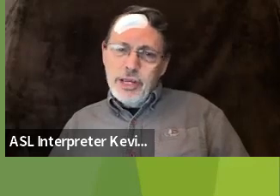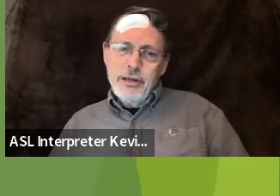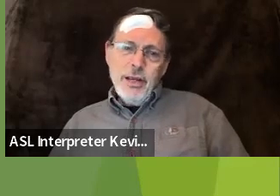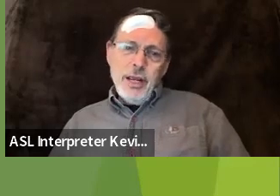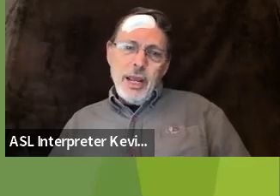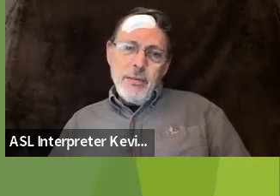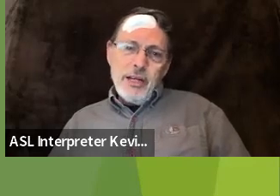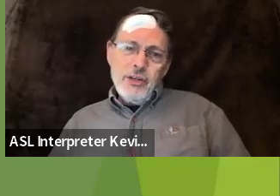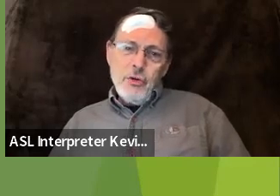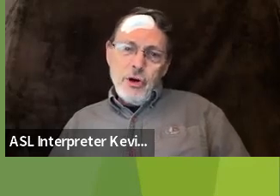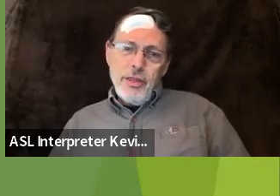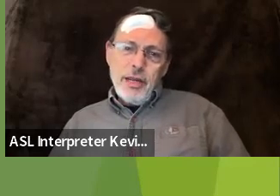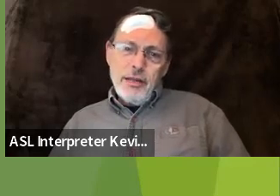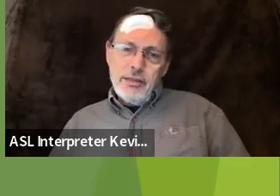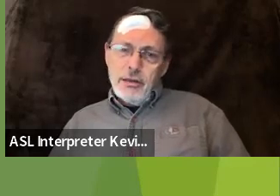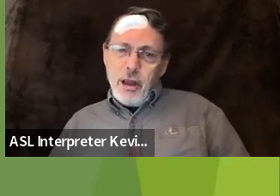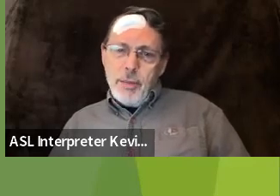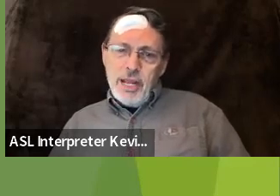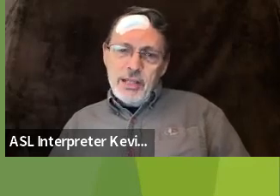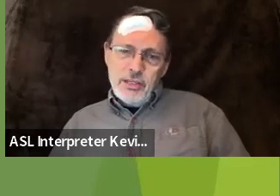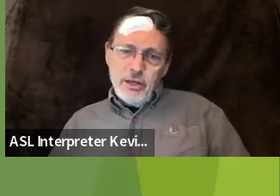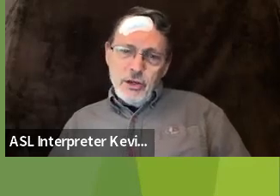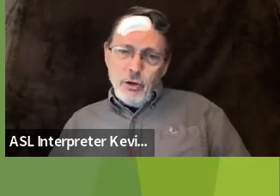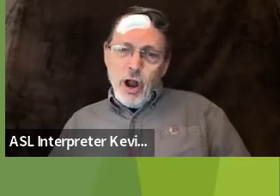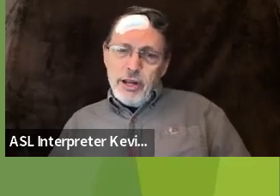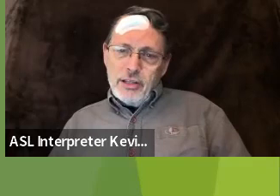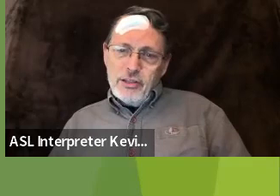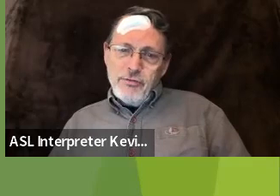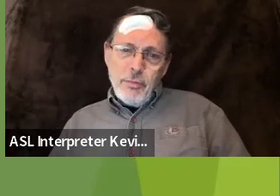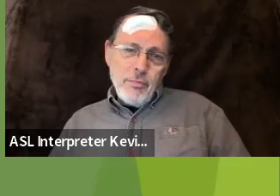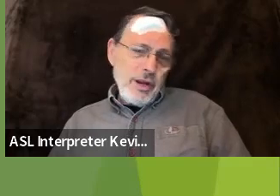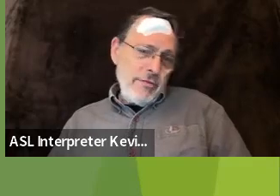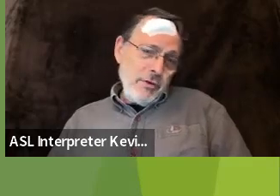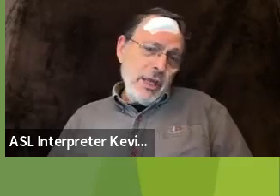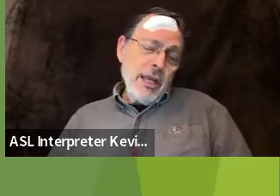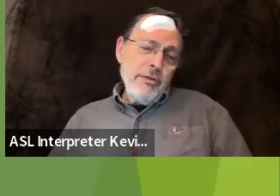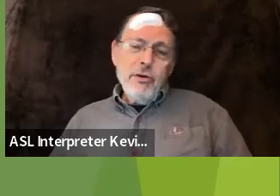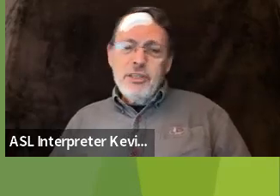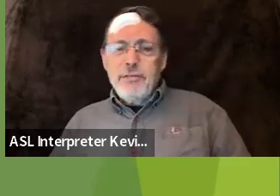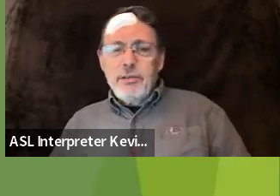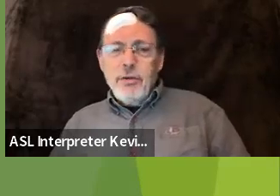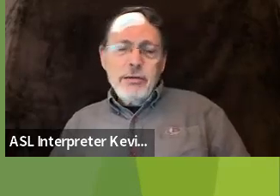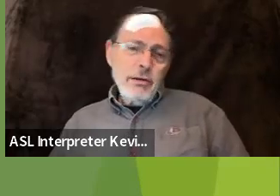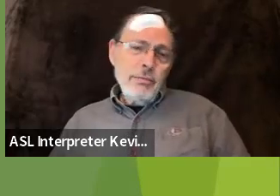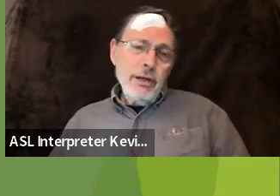it and make sure it accommodates your audience, if you're looking at a 3rd to 7th grade reading